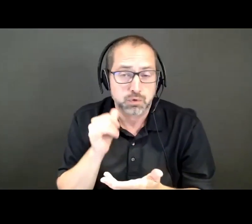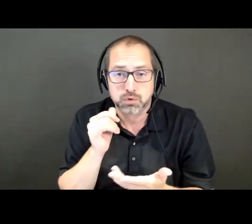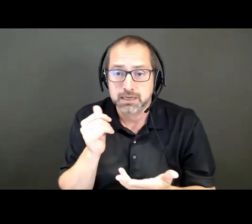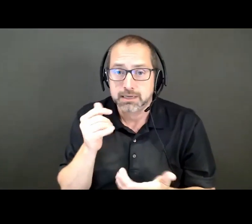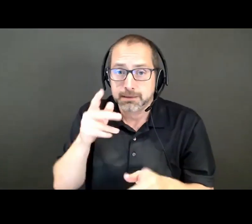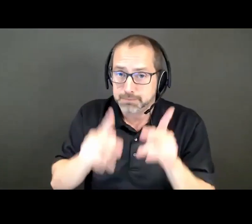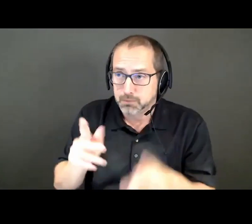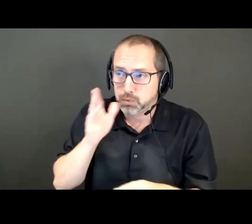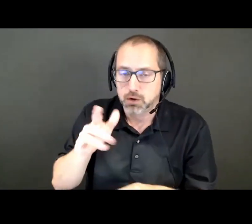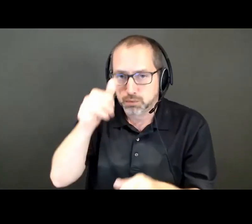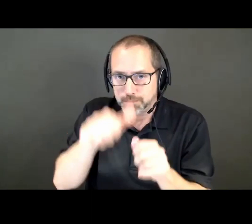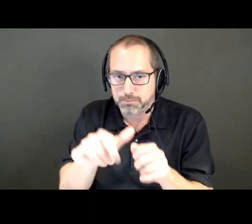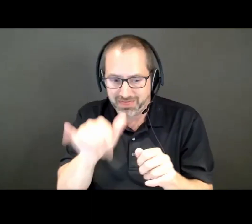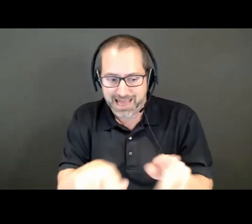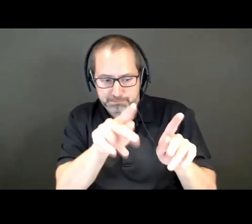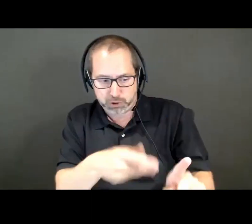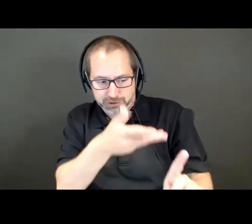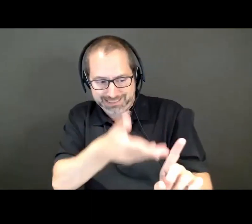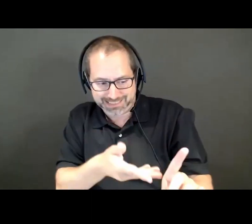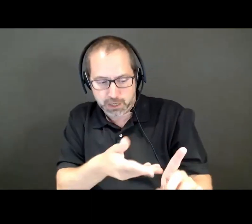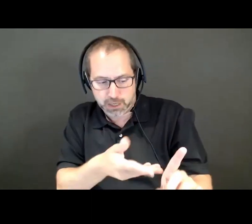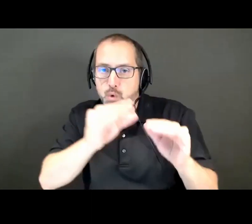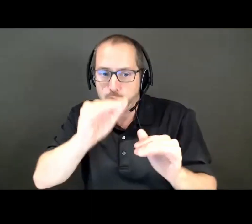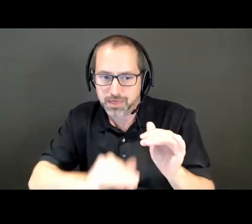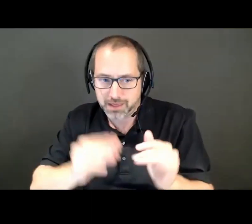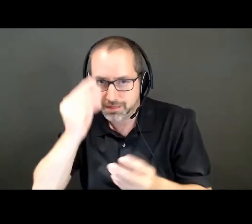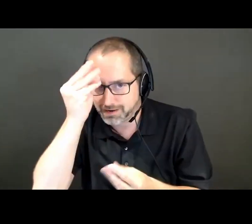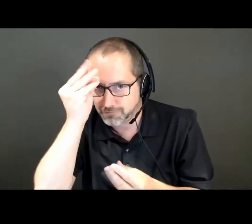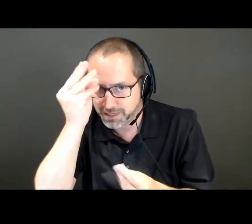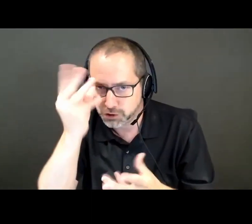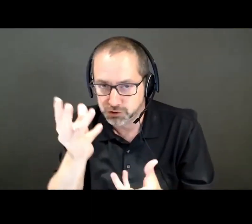spoke with than the details of the message that this person brought to their attention.